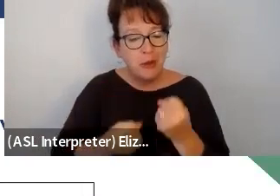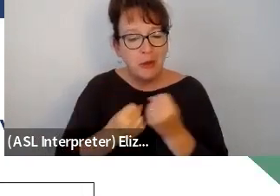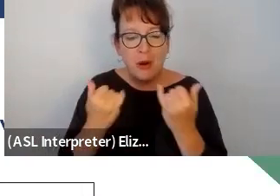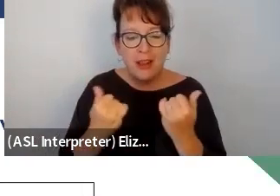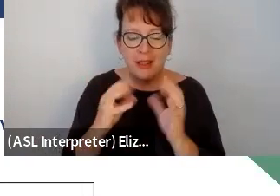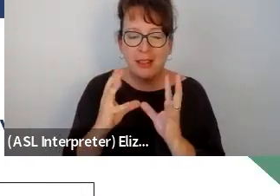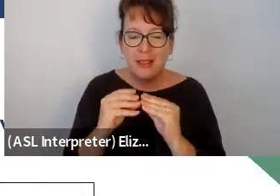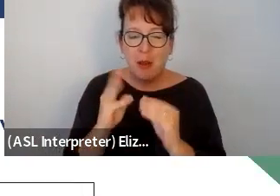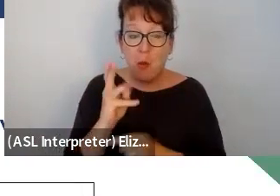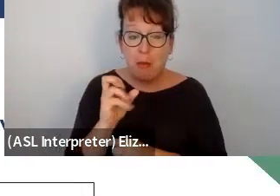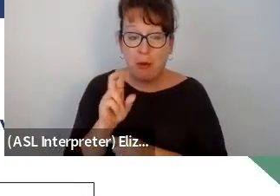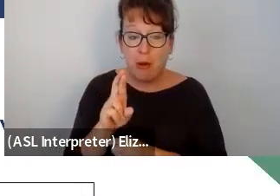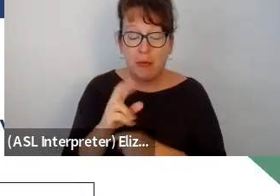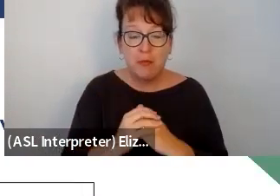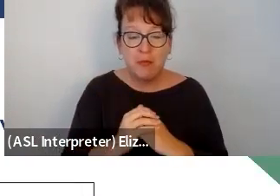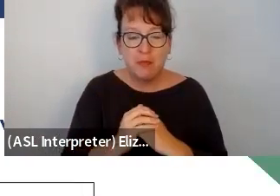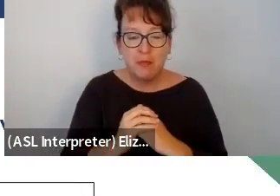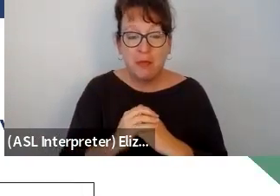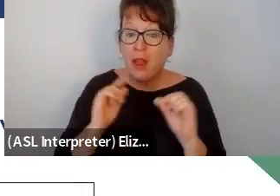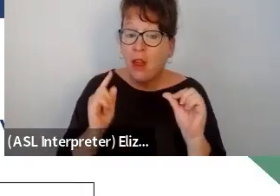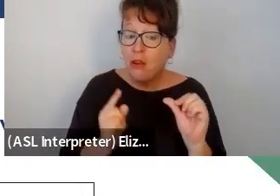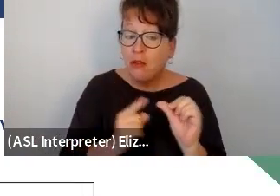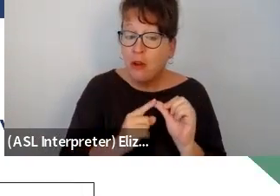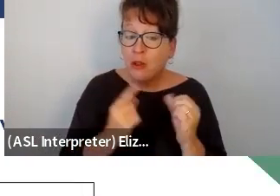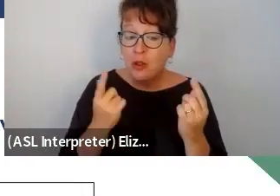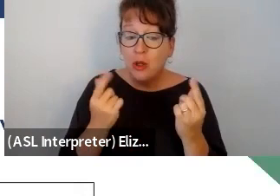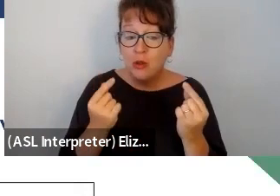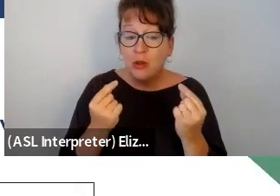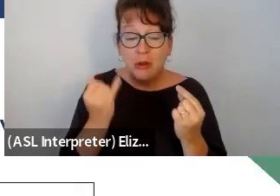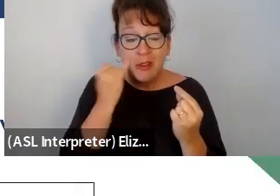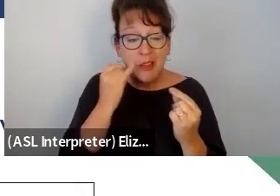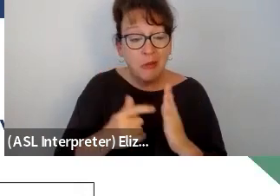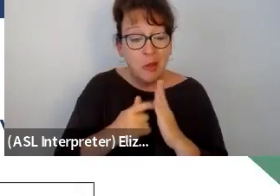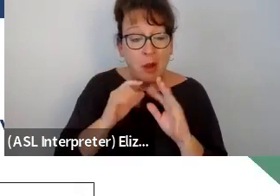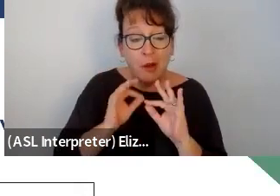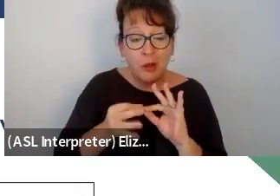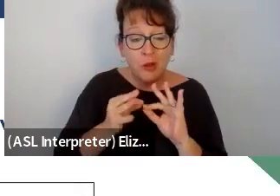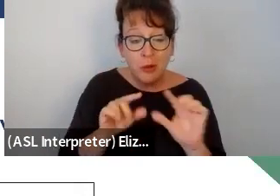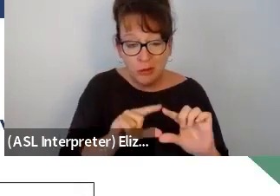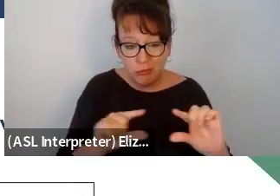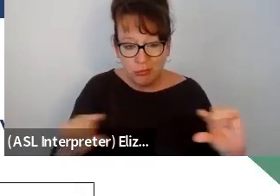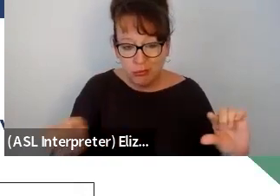Jennifer Macedonia, our Associate Deputy Assistant Administrator for Implementation in EPA's Office